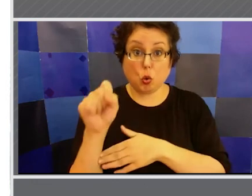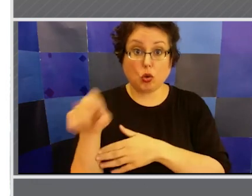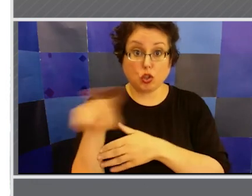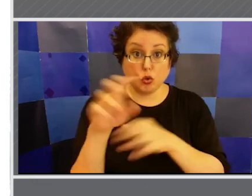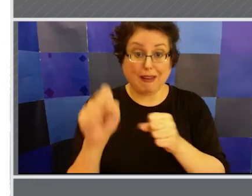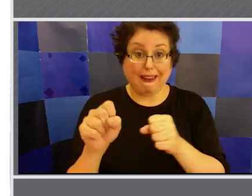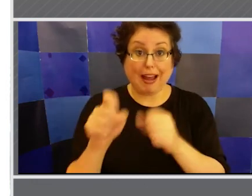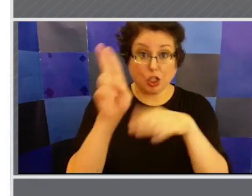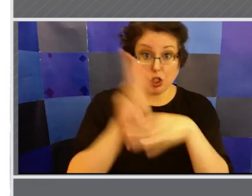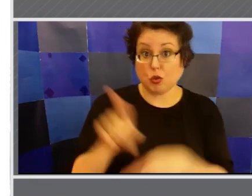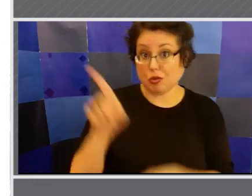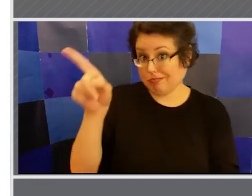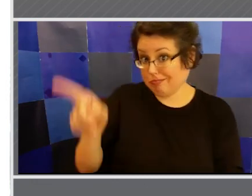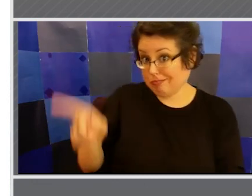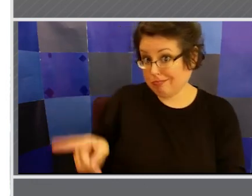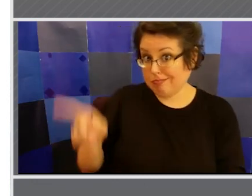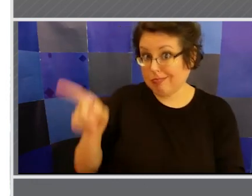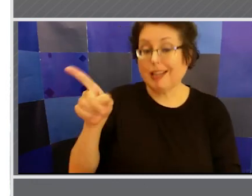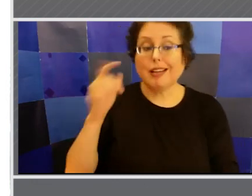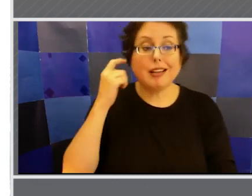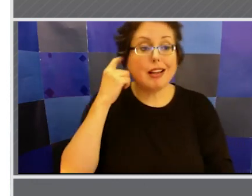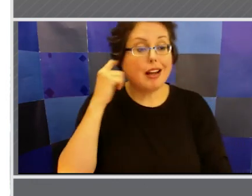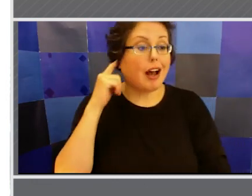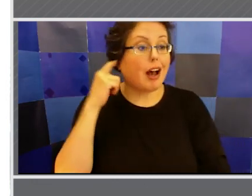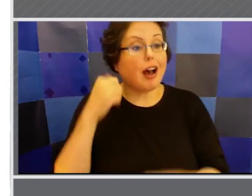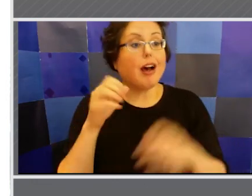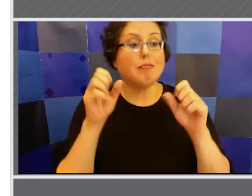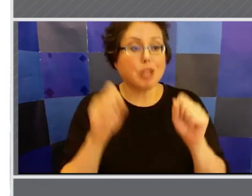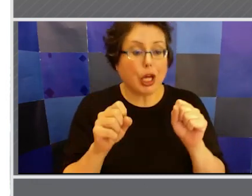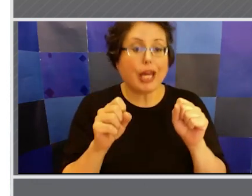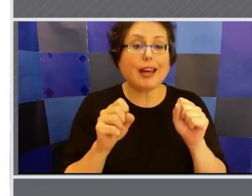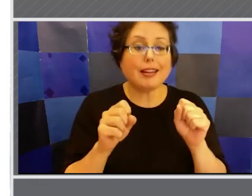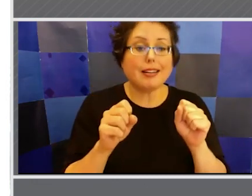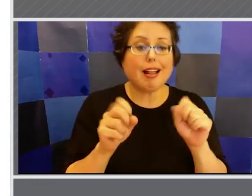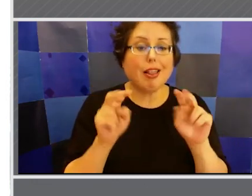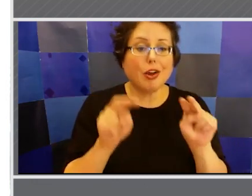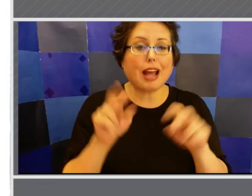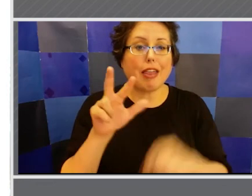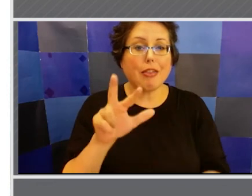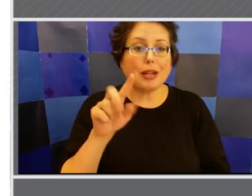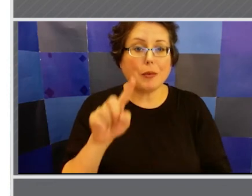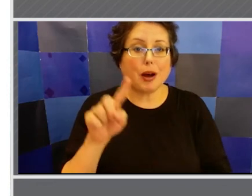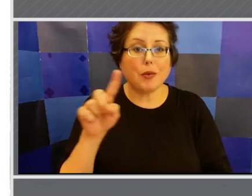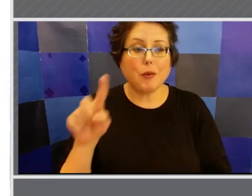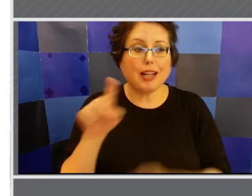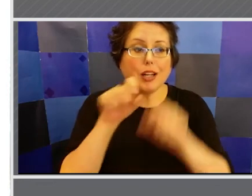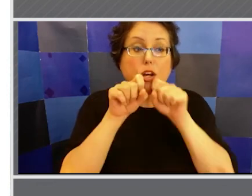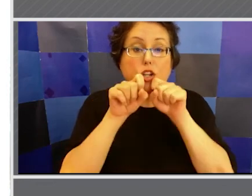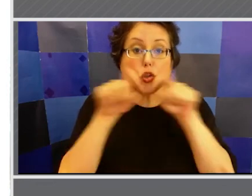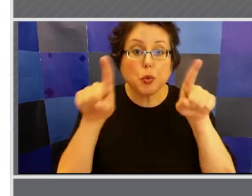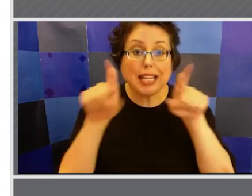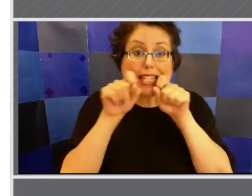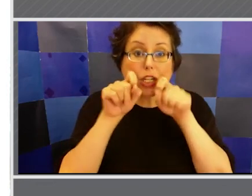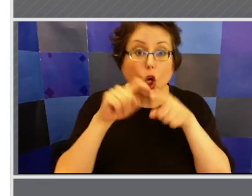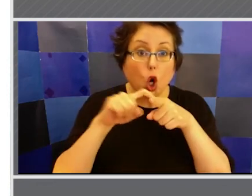In addition to the engage website. You can also go to 311 you can tweet at them or call them if you have any specific immediate